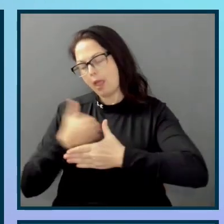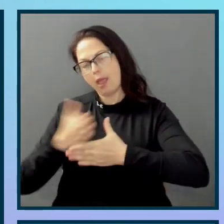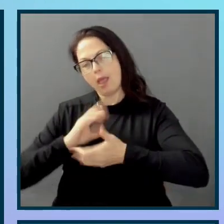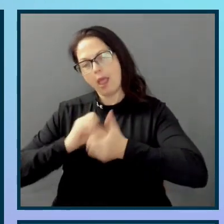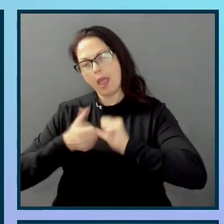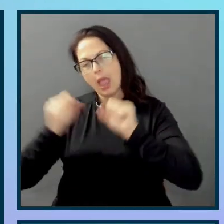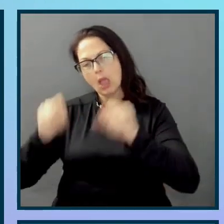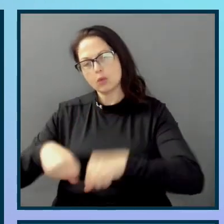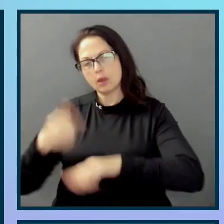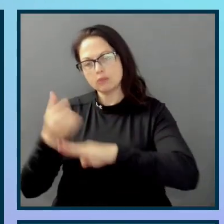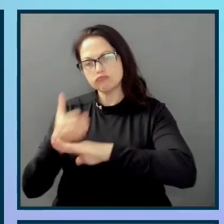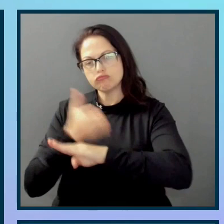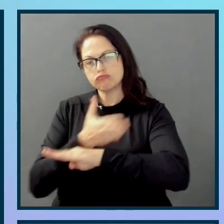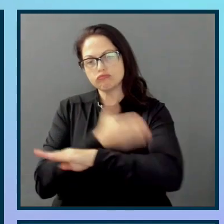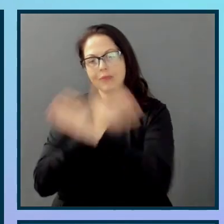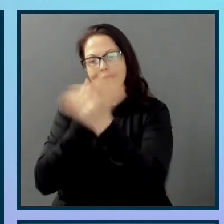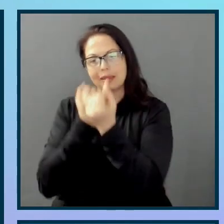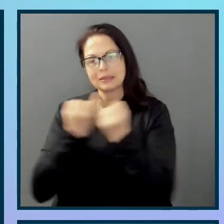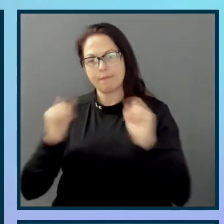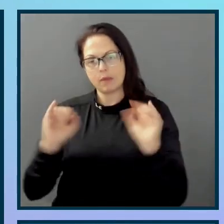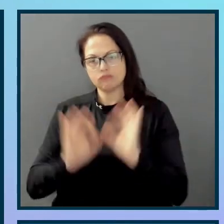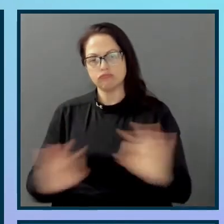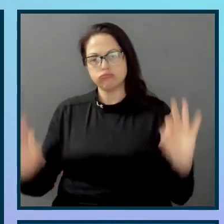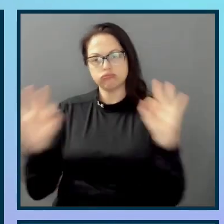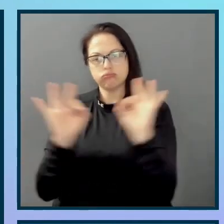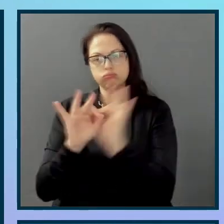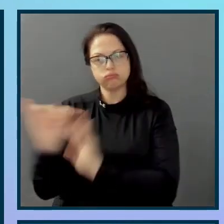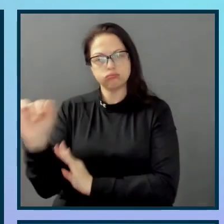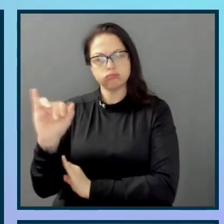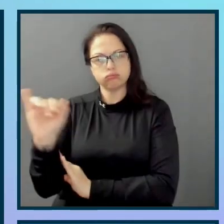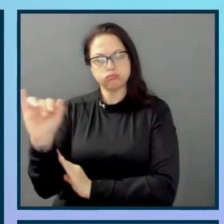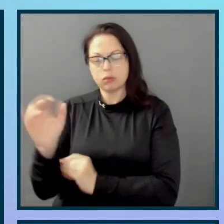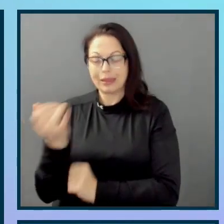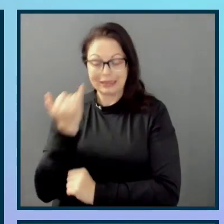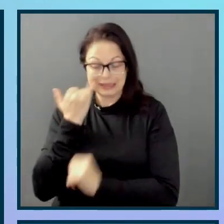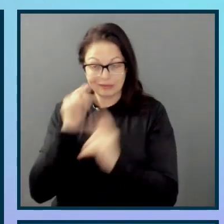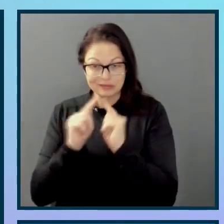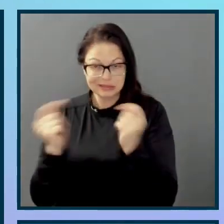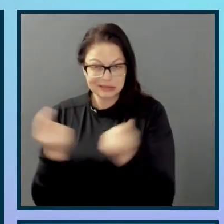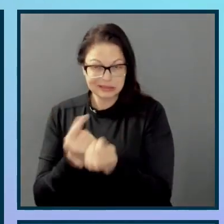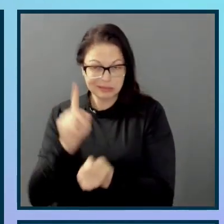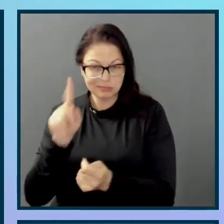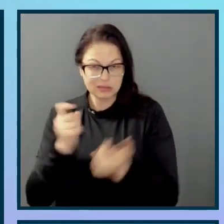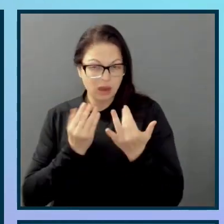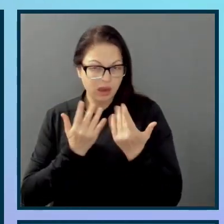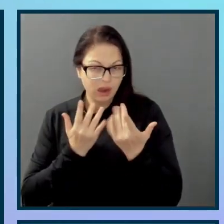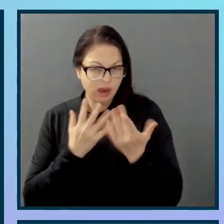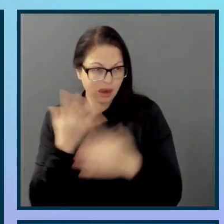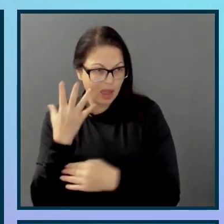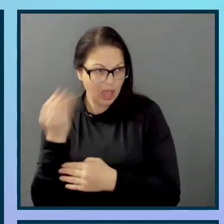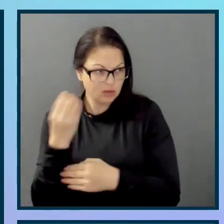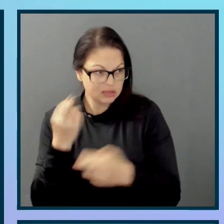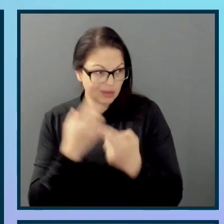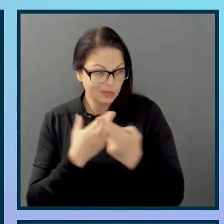And independence is very important as well. If a team has to wait for some outside reach source or some other team to do things that slows them down.